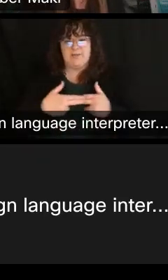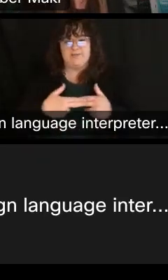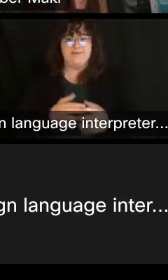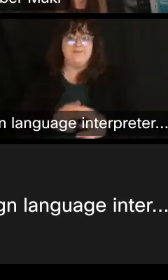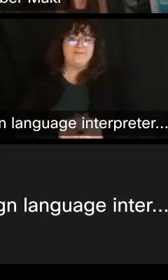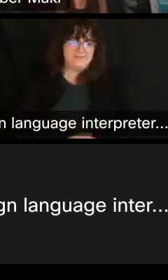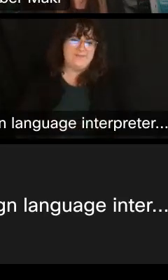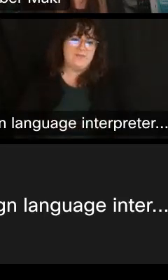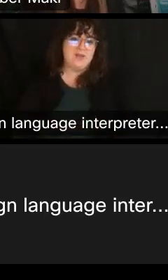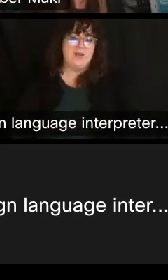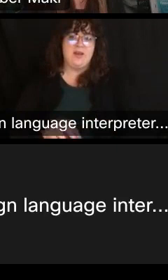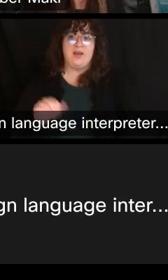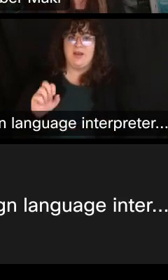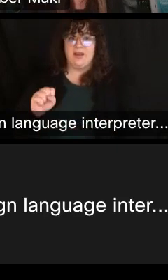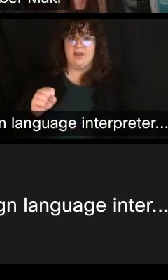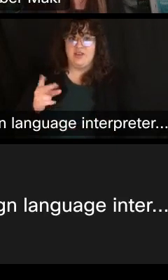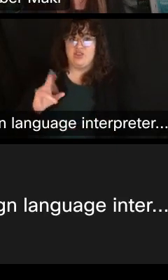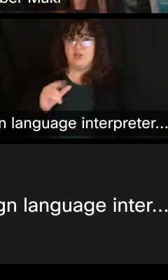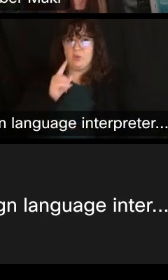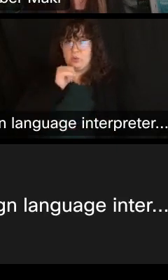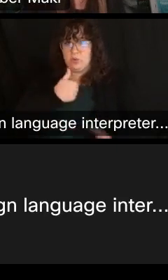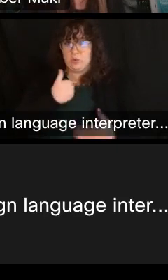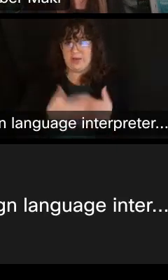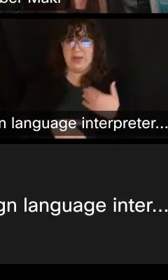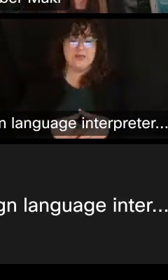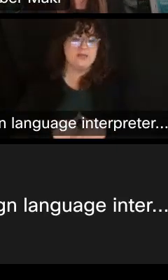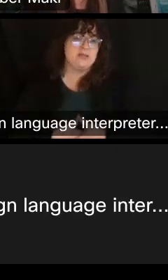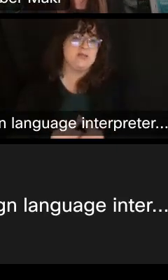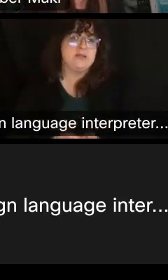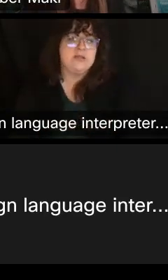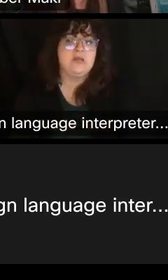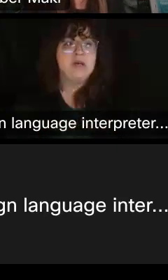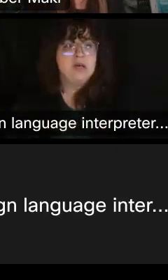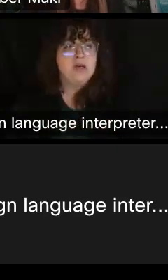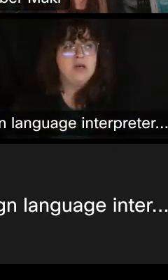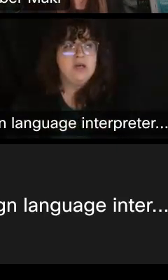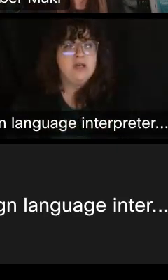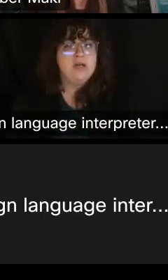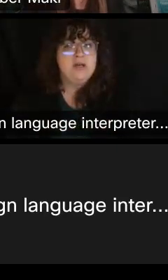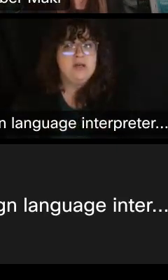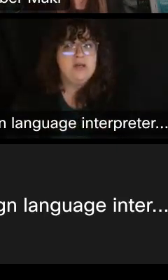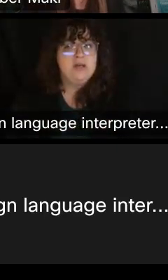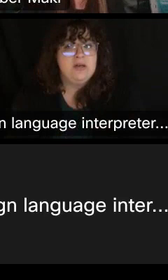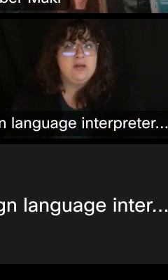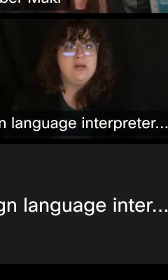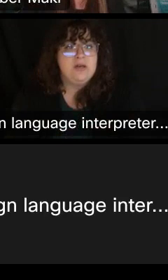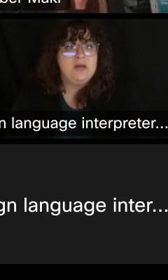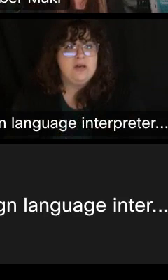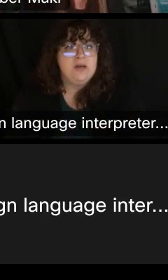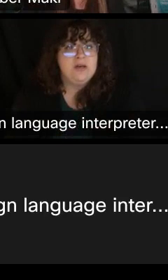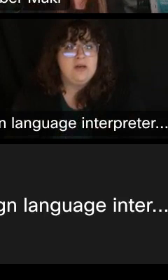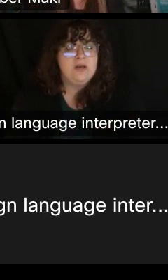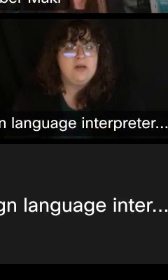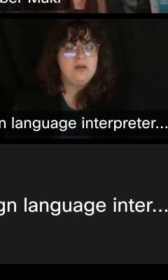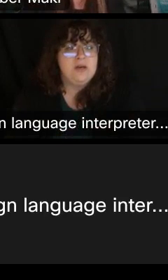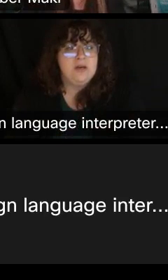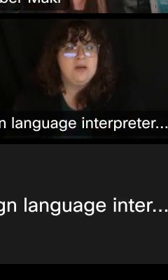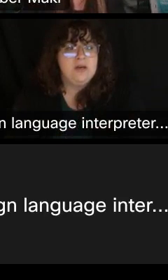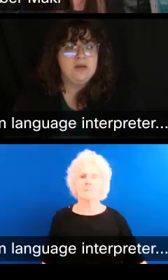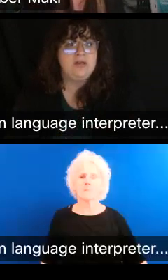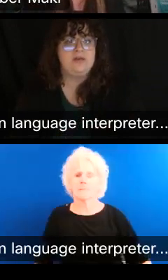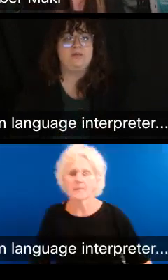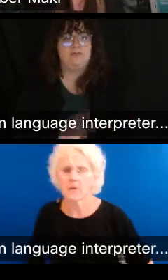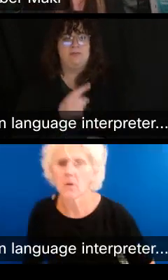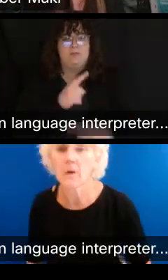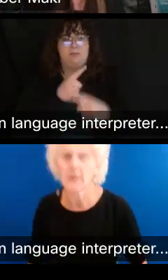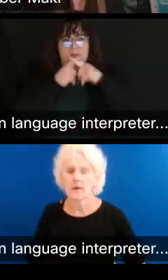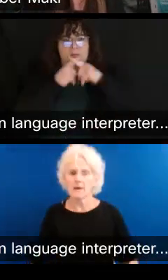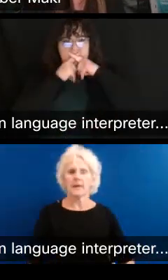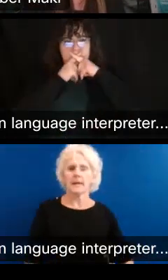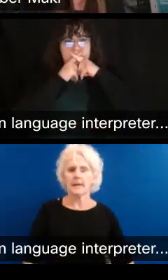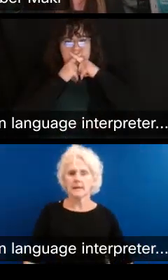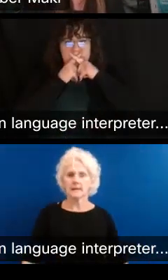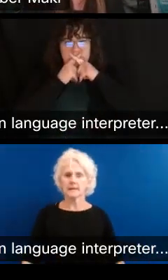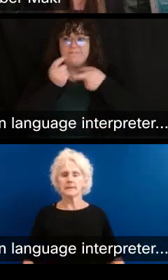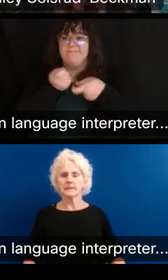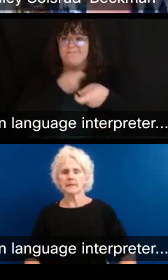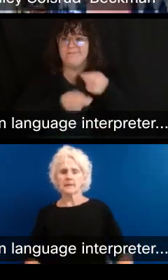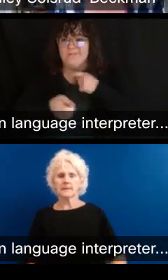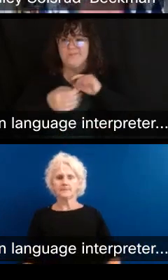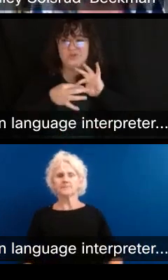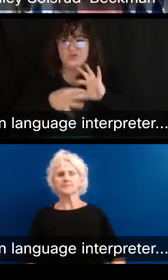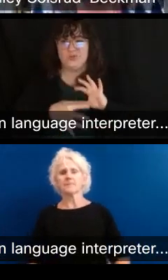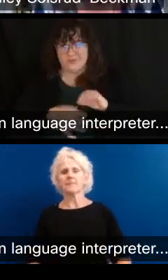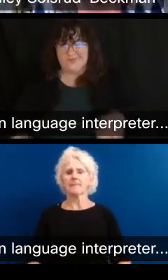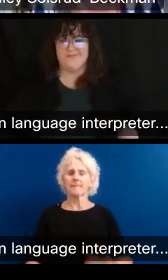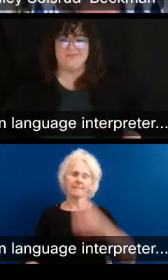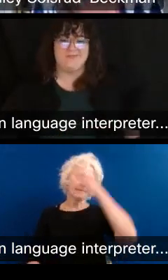Ashley are you up? You're muted. - [Ashley] My apologies, yes I am up next.